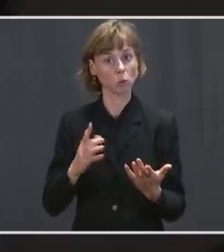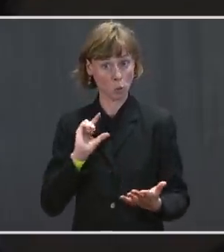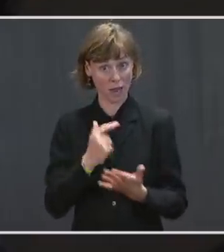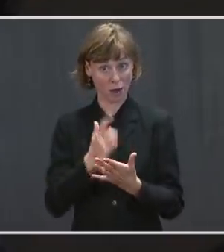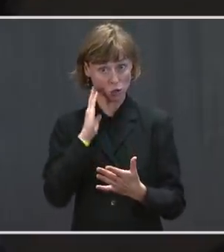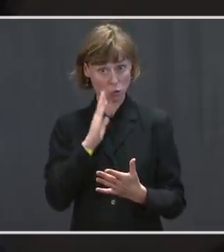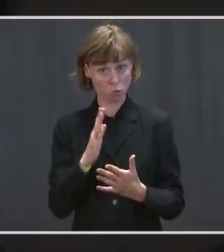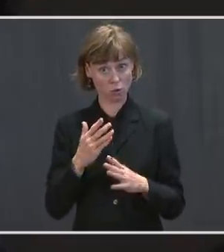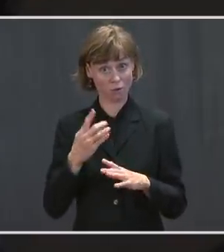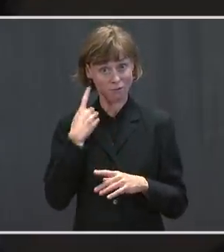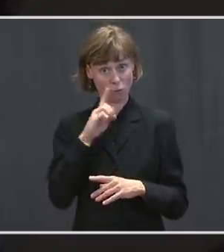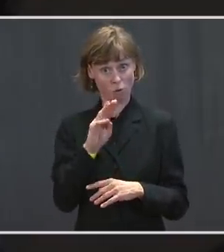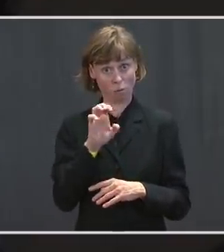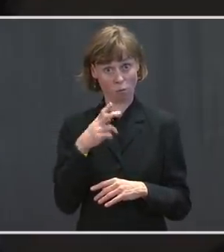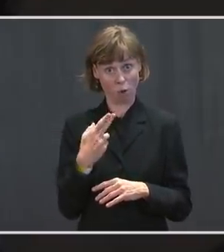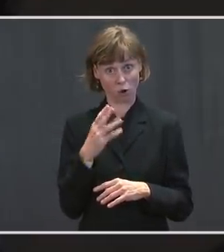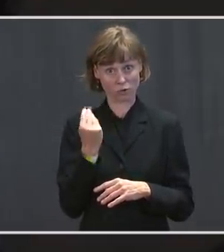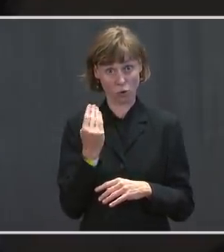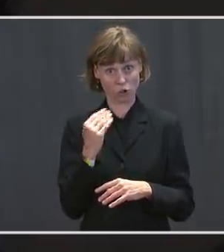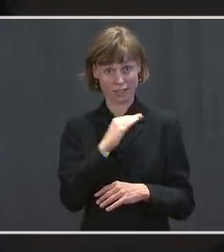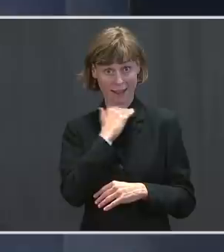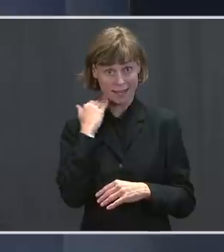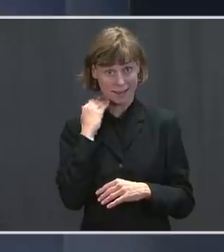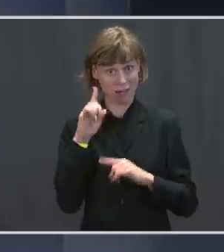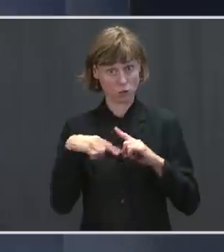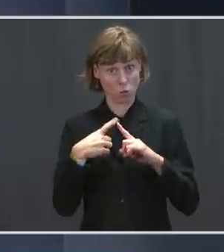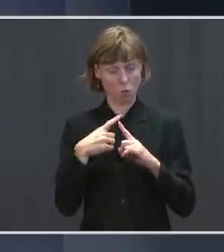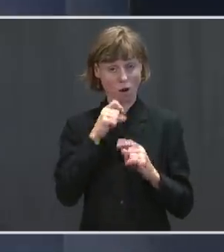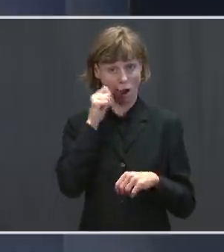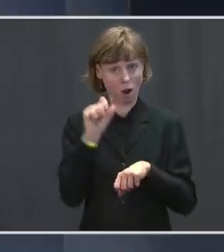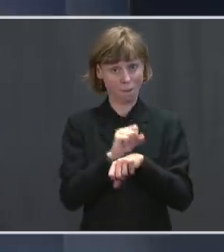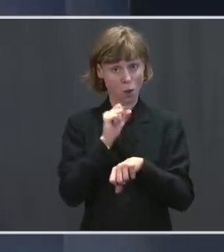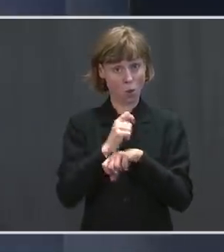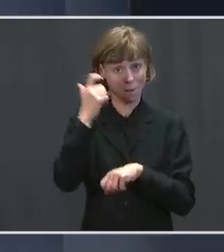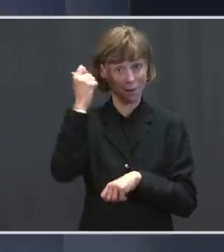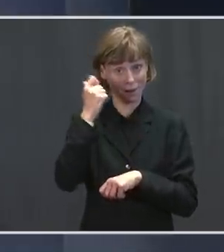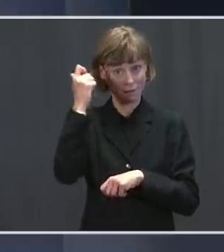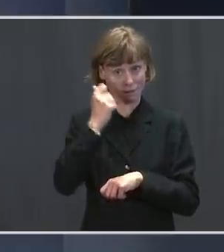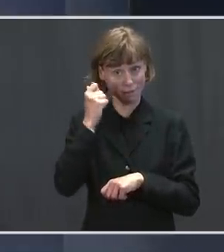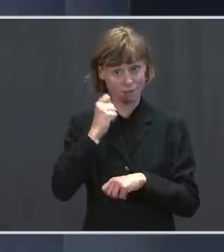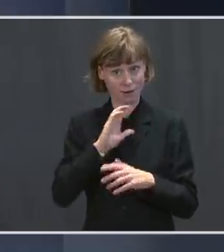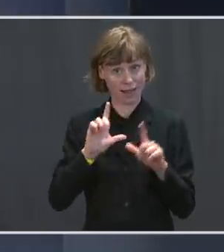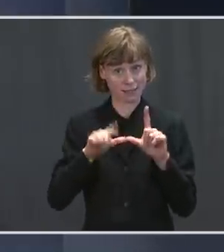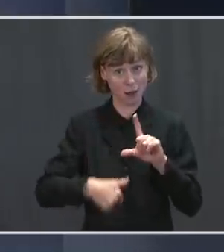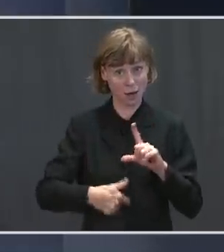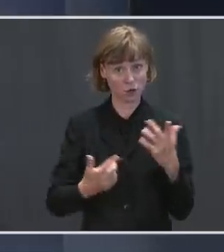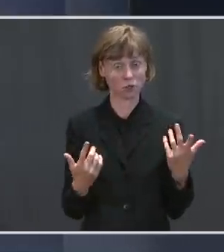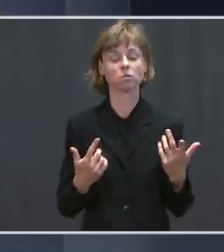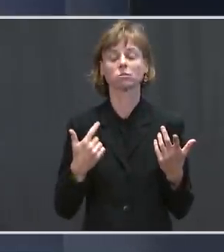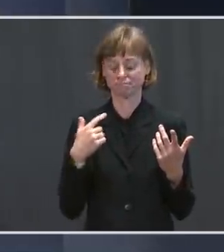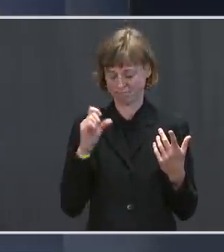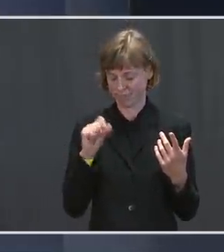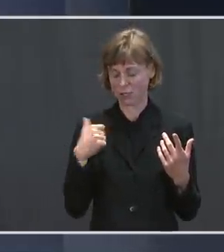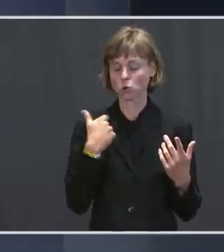when unemployment insurance, for example, expires? Ms. Psaki: You're right. And that's something that we're very mindful of here. The president's mindful of, the vice president's mindful of,